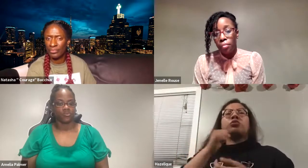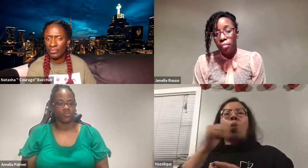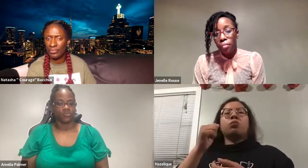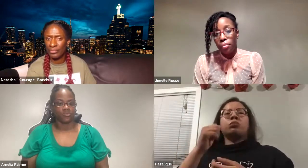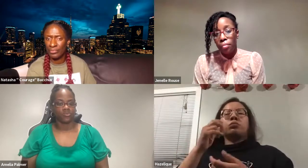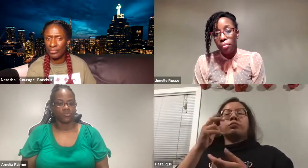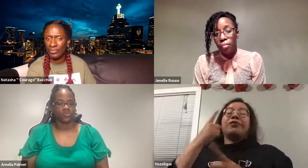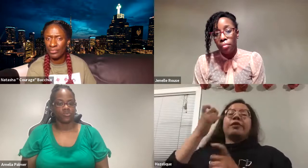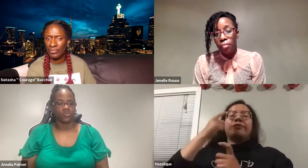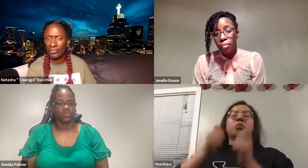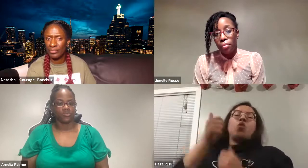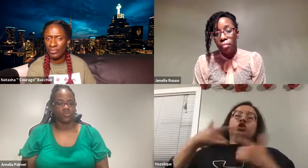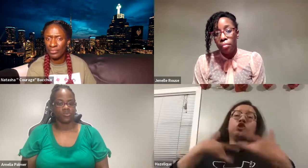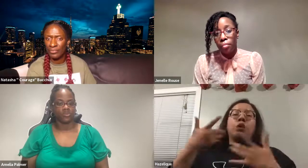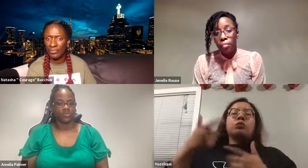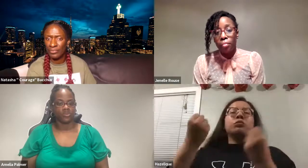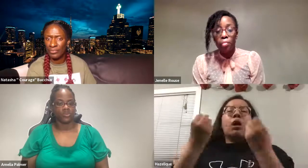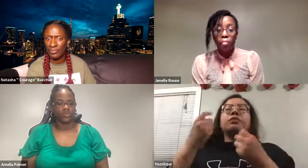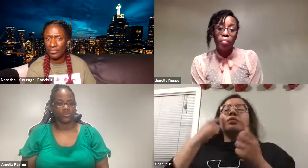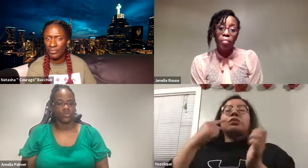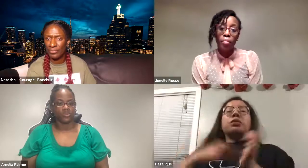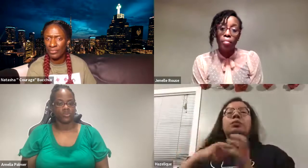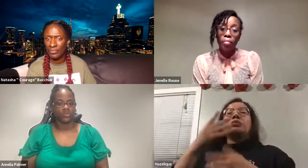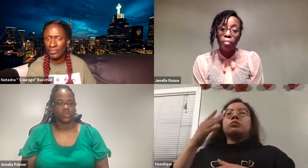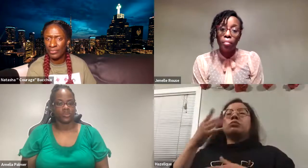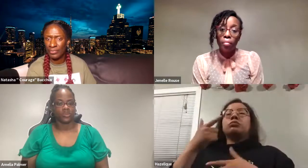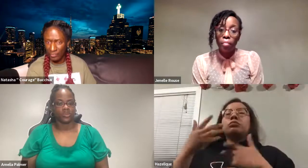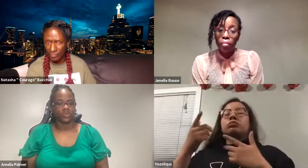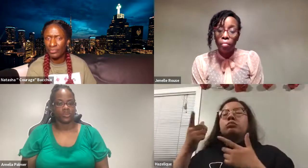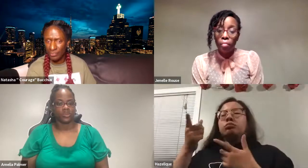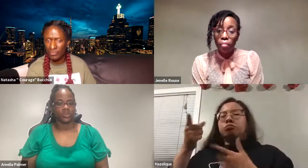culture, just don't-- you know my biggest concern with sign language is